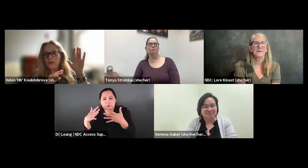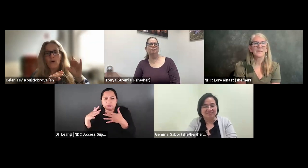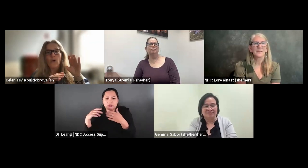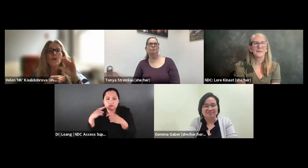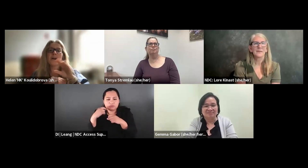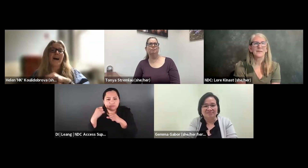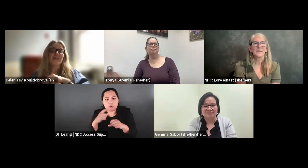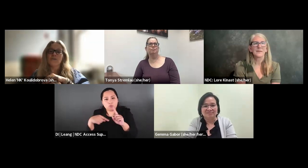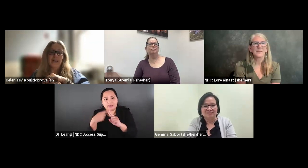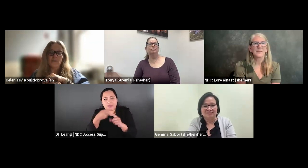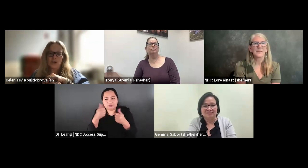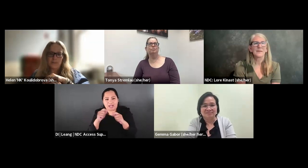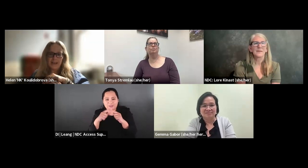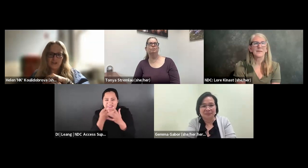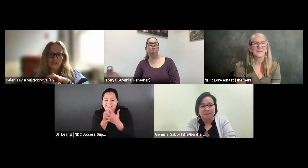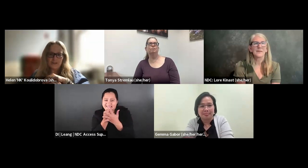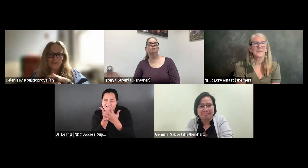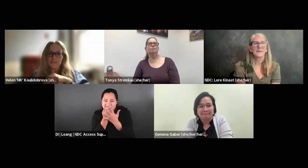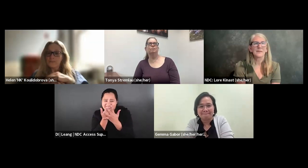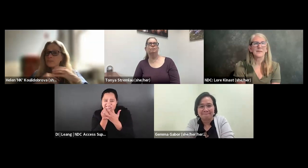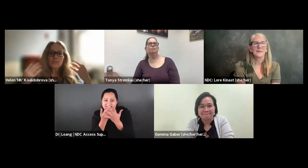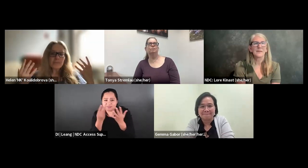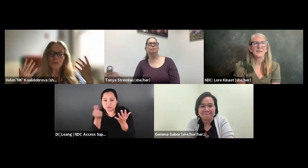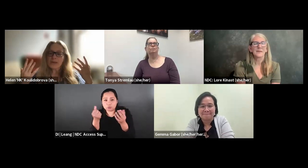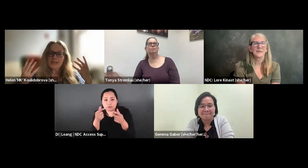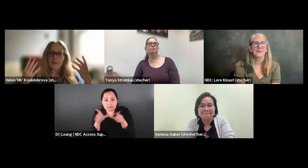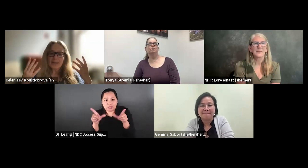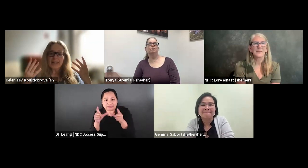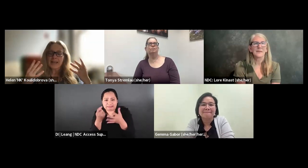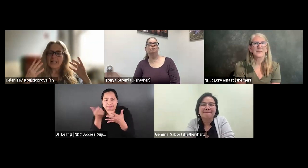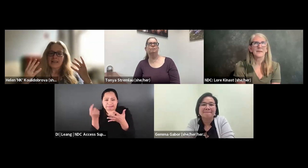on all kinds of language combinations. What does that mean?